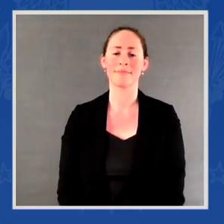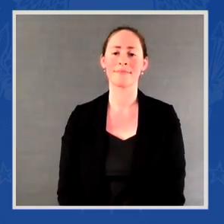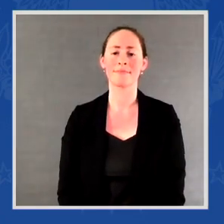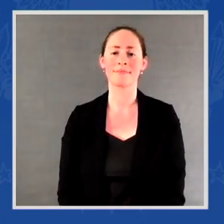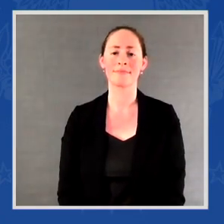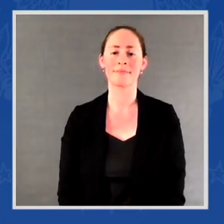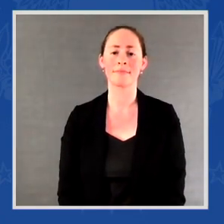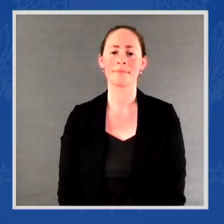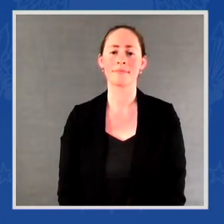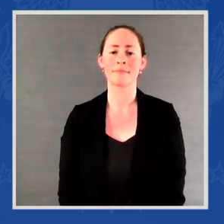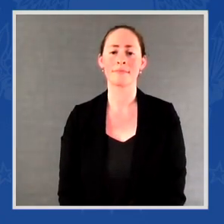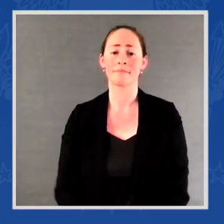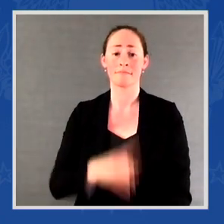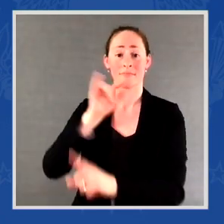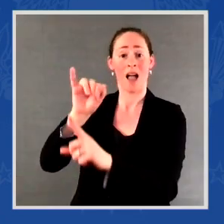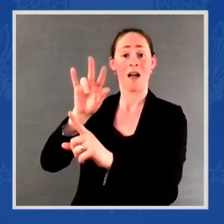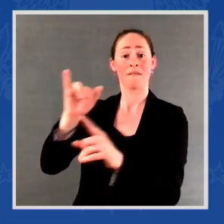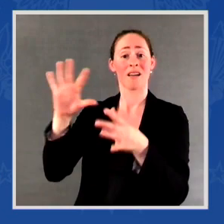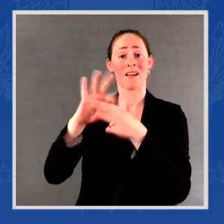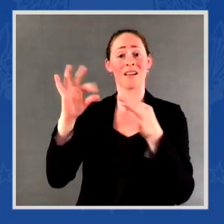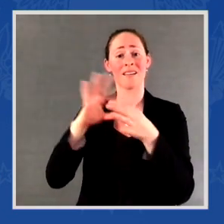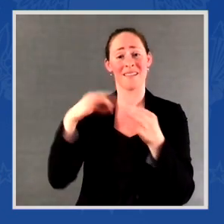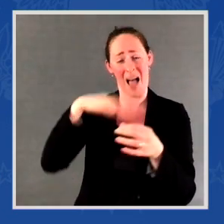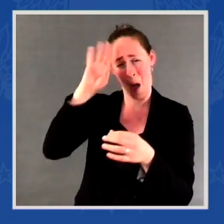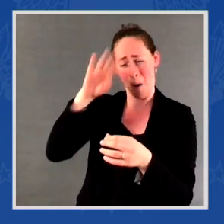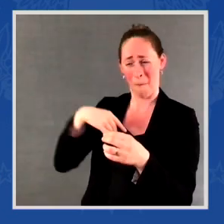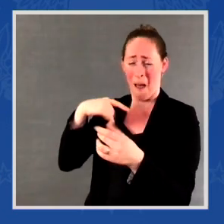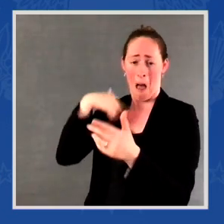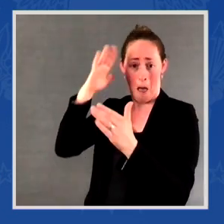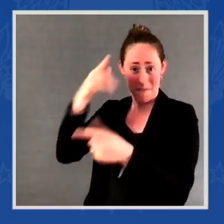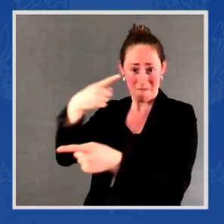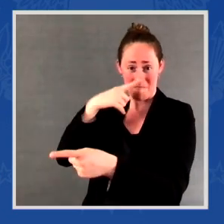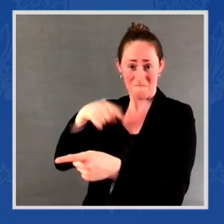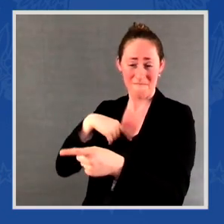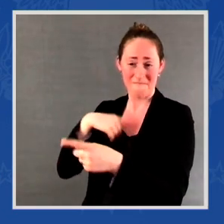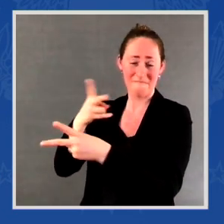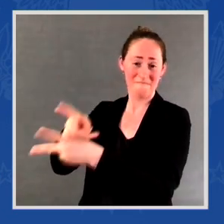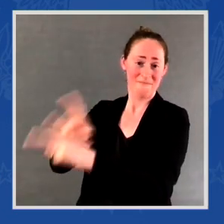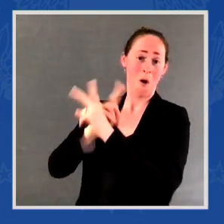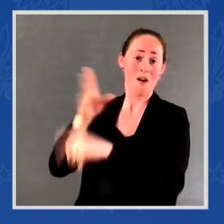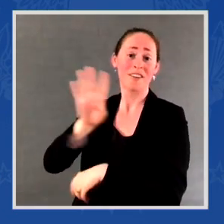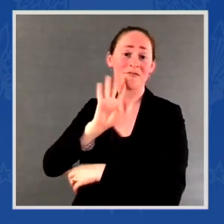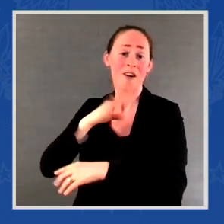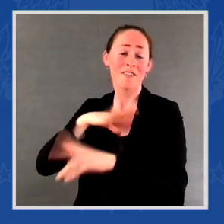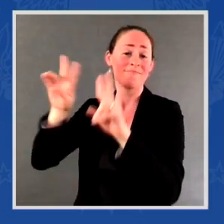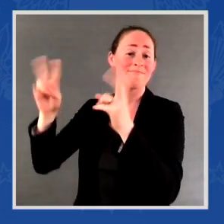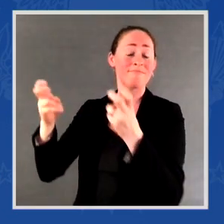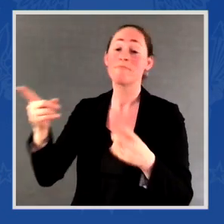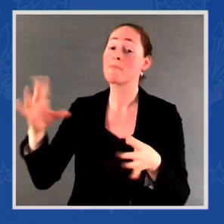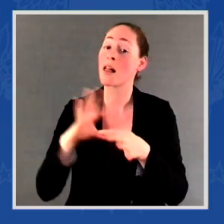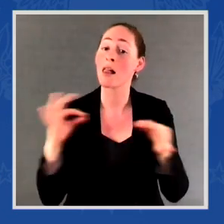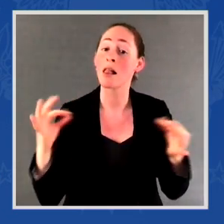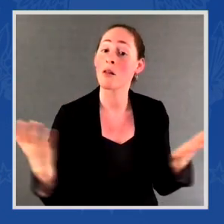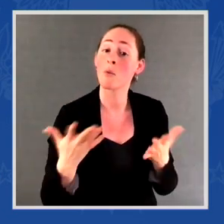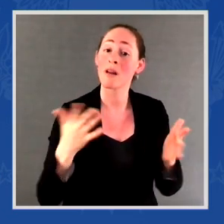I hope you don't mind my repeating this, Ive -- but she said, quote, "Reaching out and giving back to the community is everything.